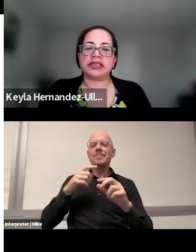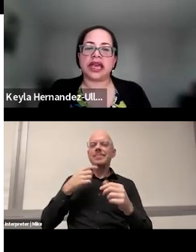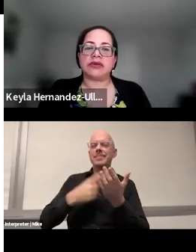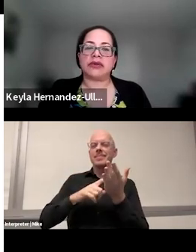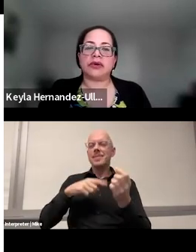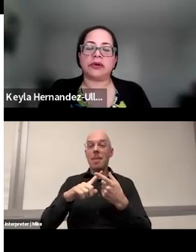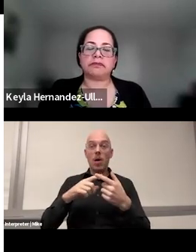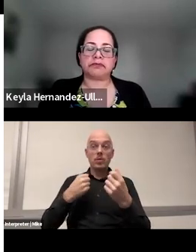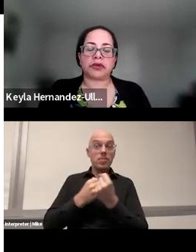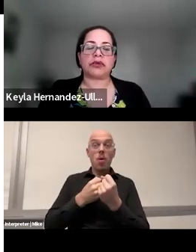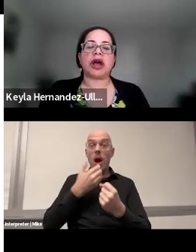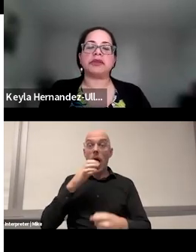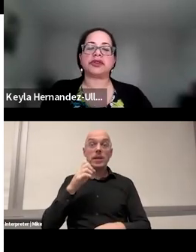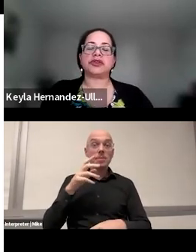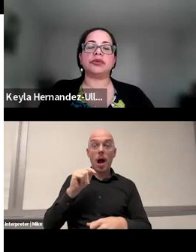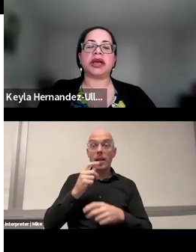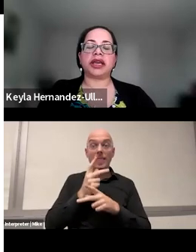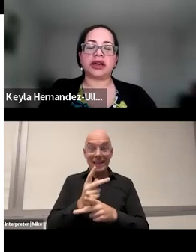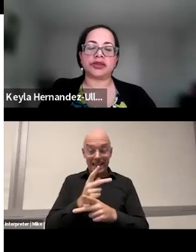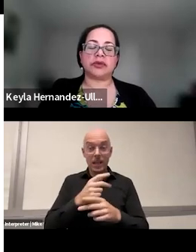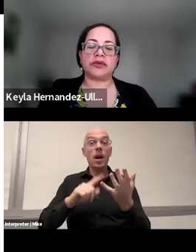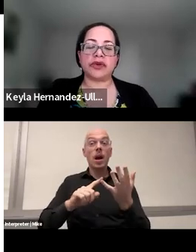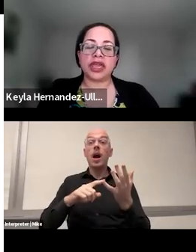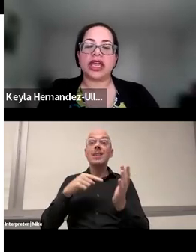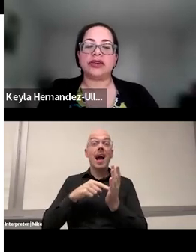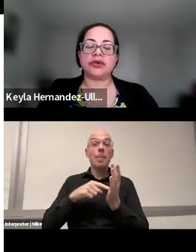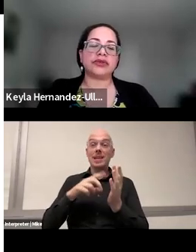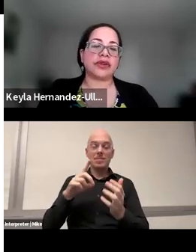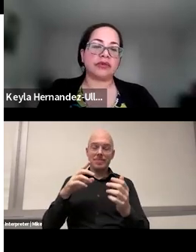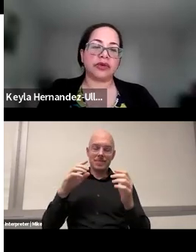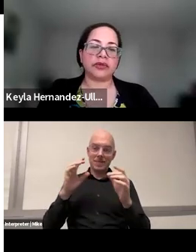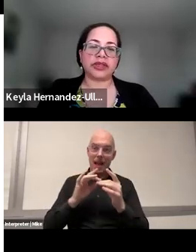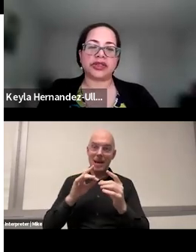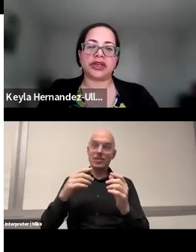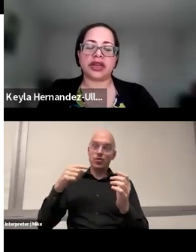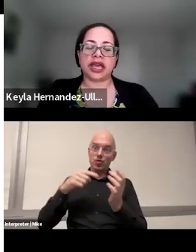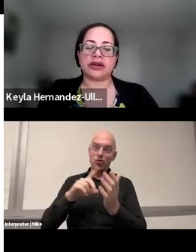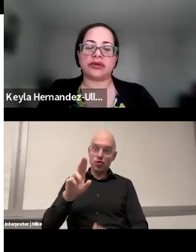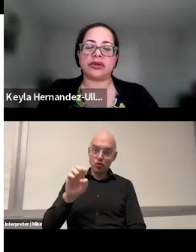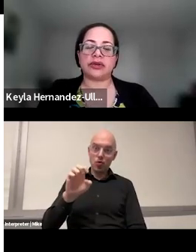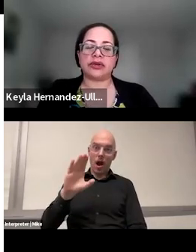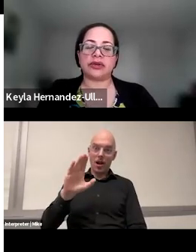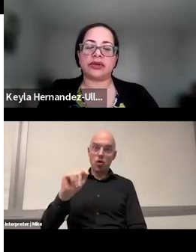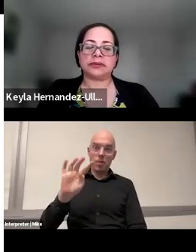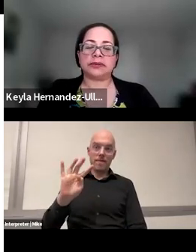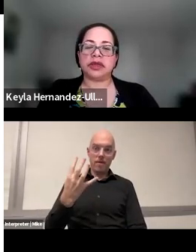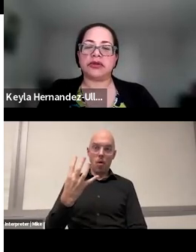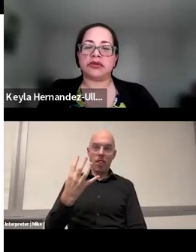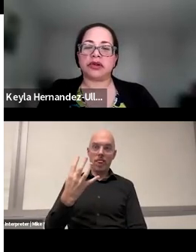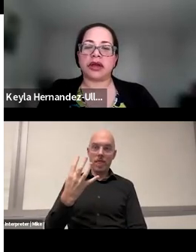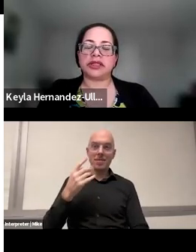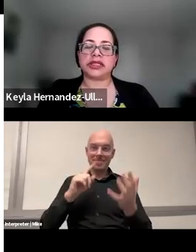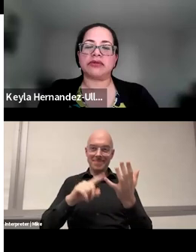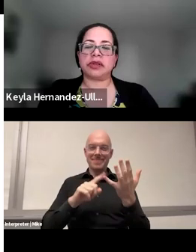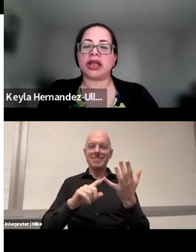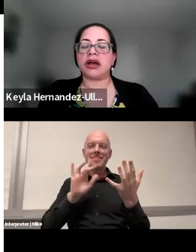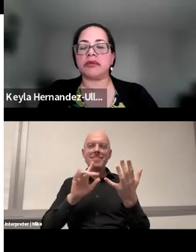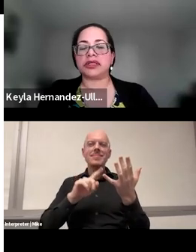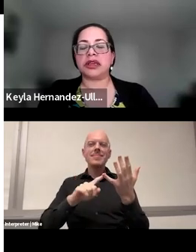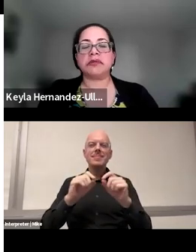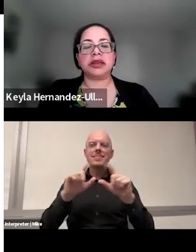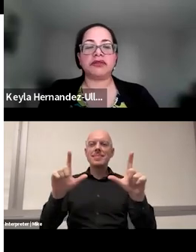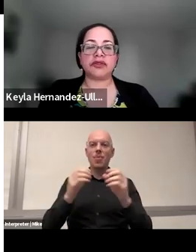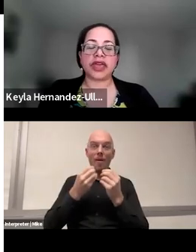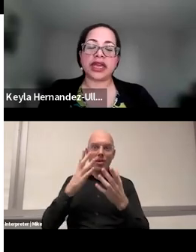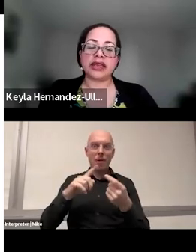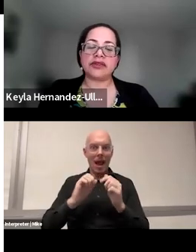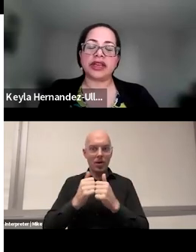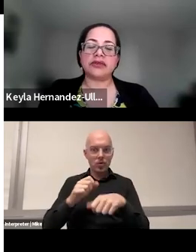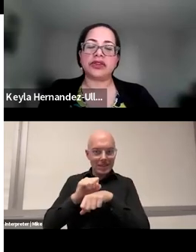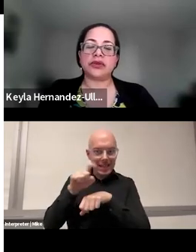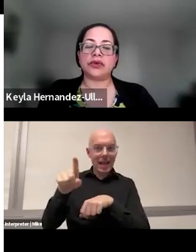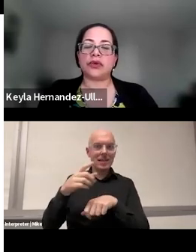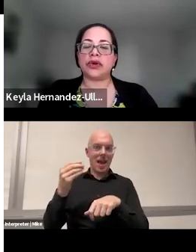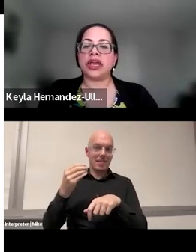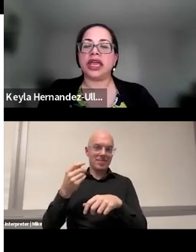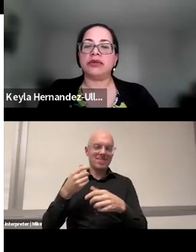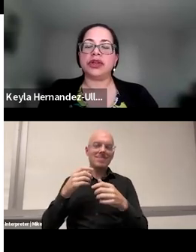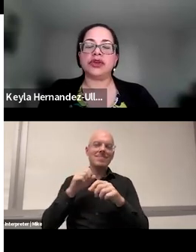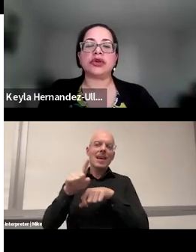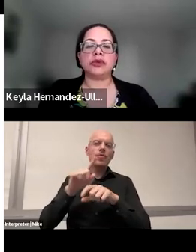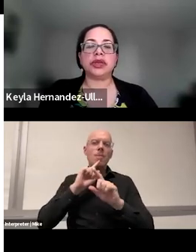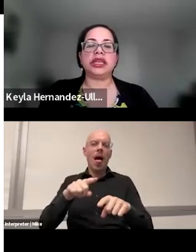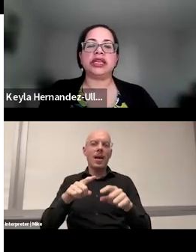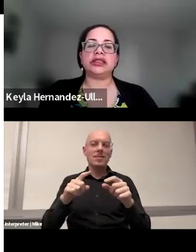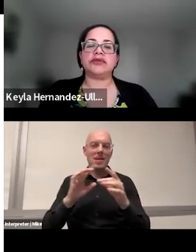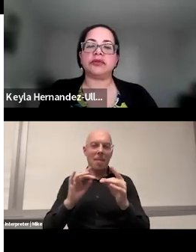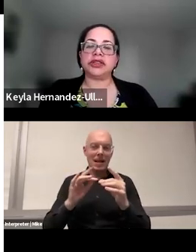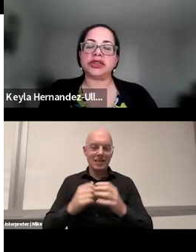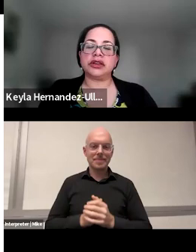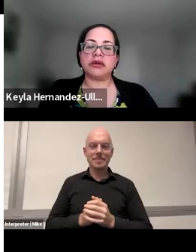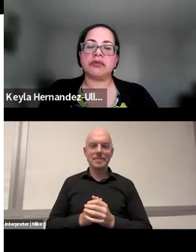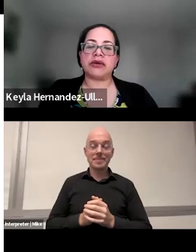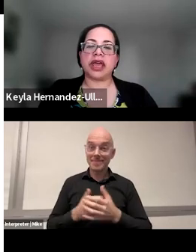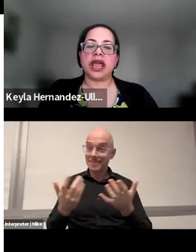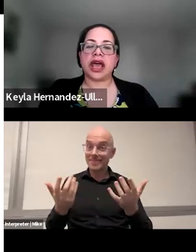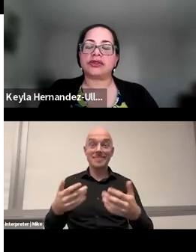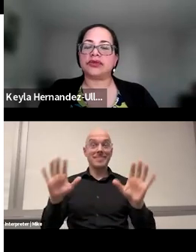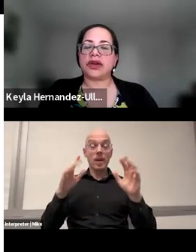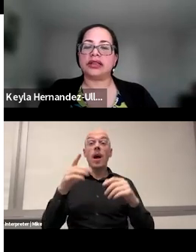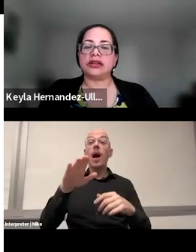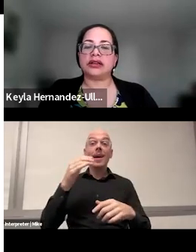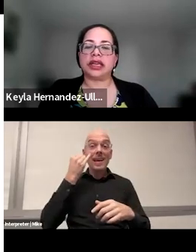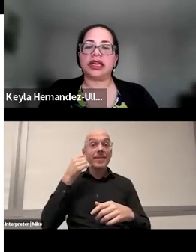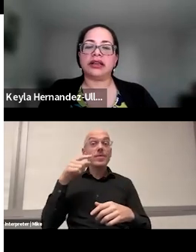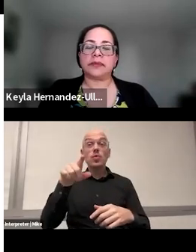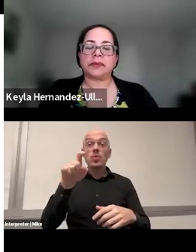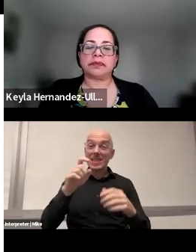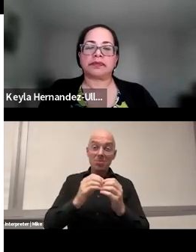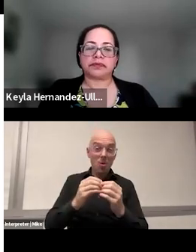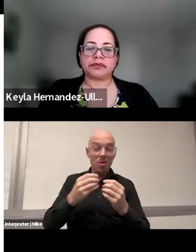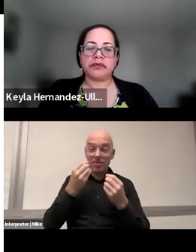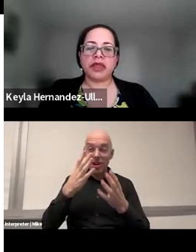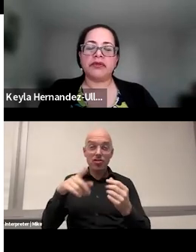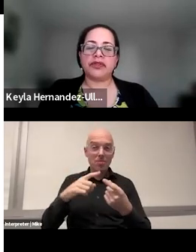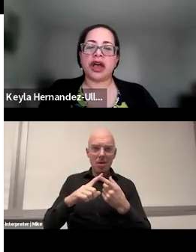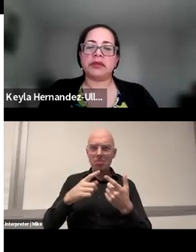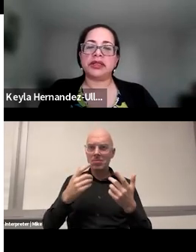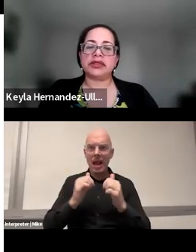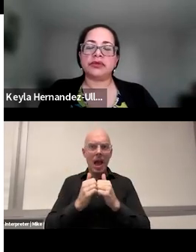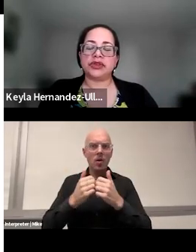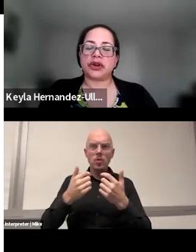Keyla Hernandez-Ulloa: Wi-fi and Hotspots is now is now the comments are due by October 4, th and you will also find more information on how to submit comments and reply comments. But even for that. If any of you or anyone in your community needs information about how to file a